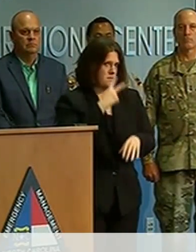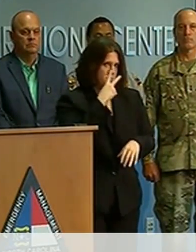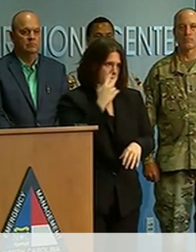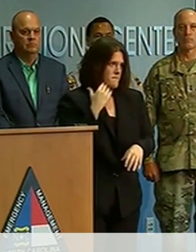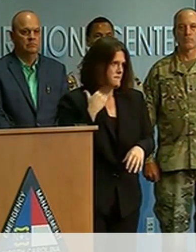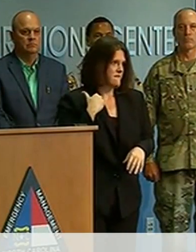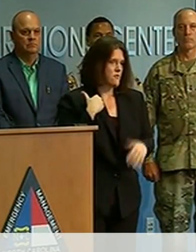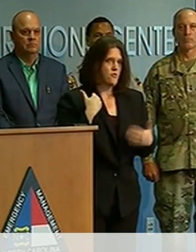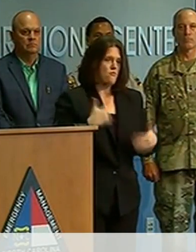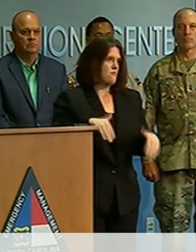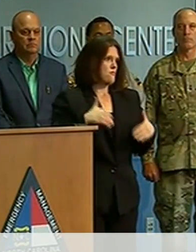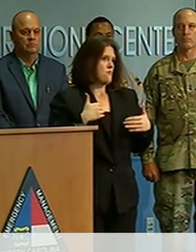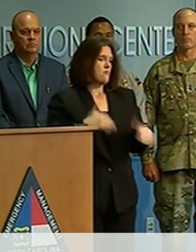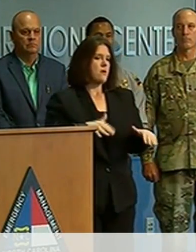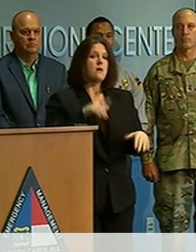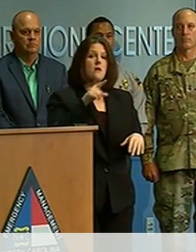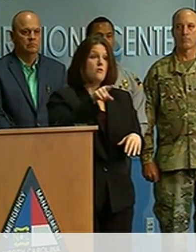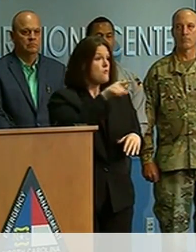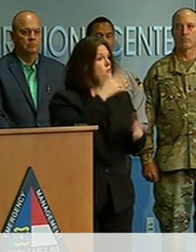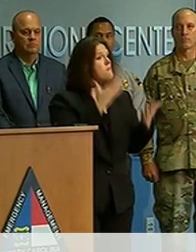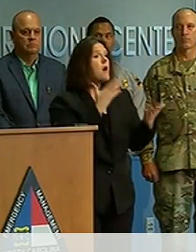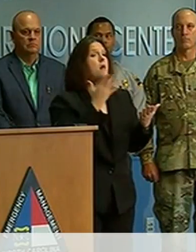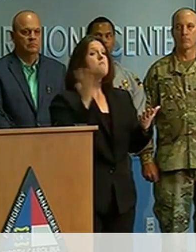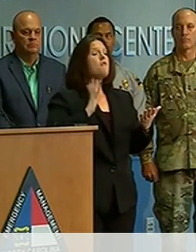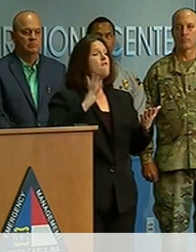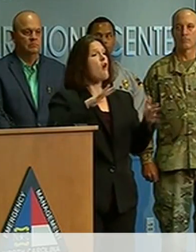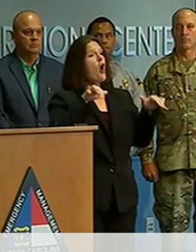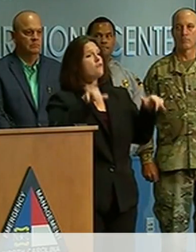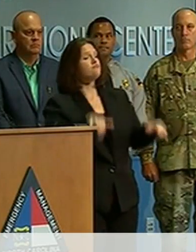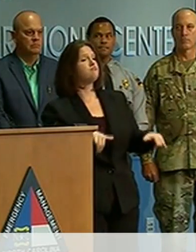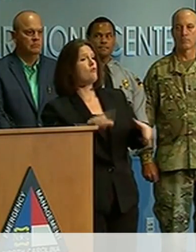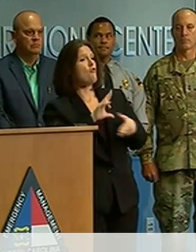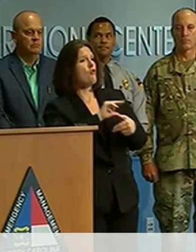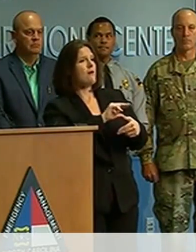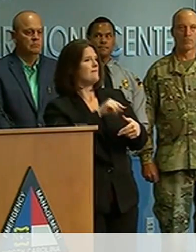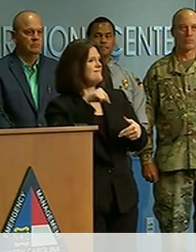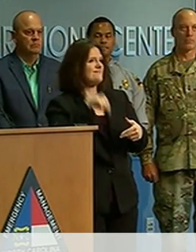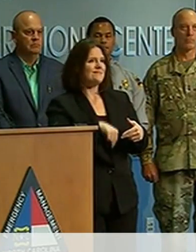Even if you've ridden out storms before, this one is different.